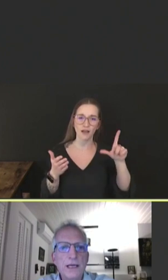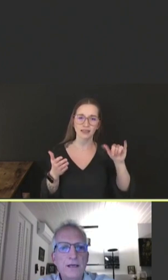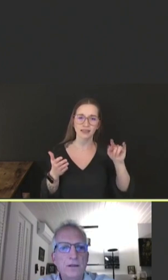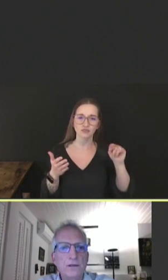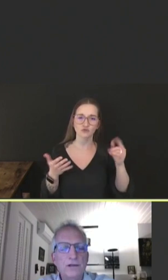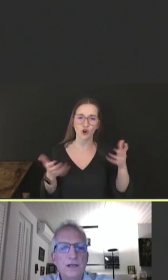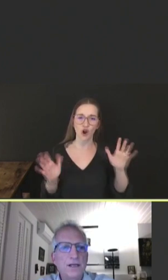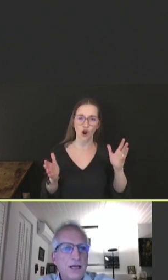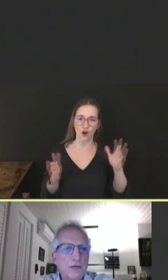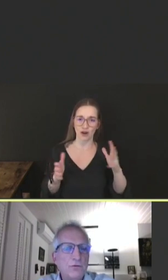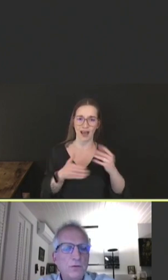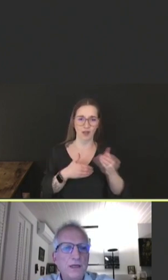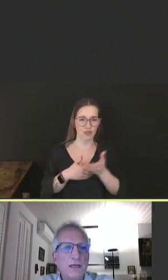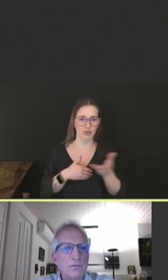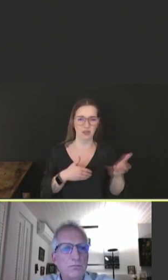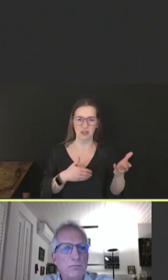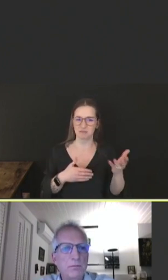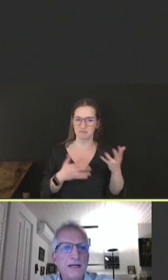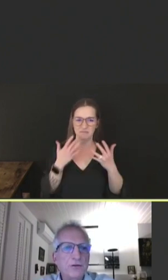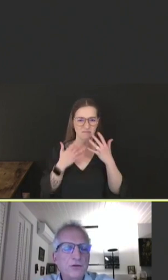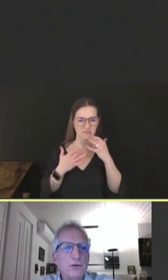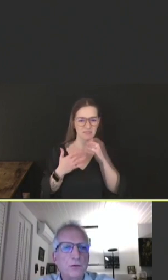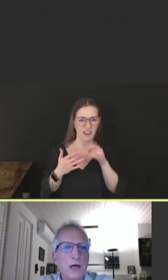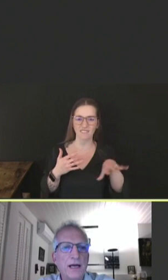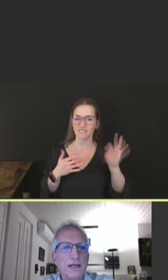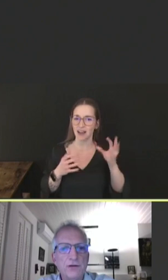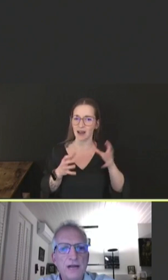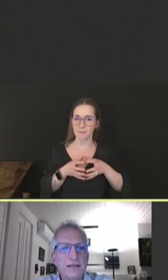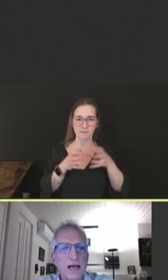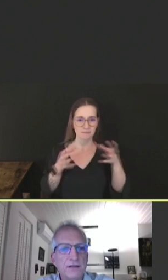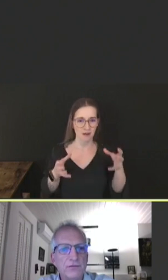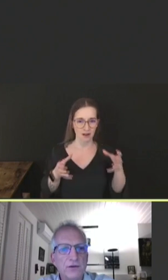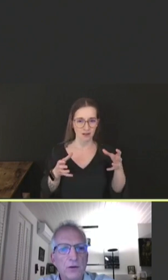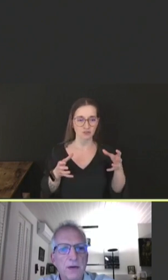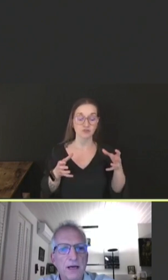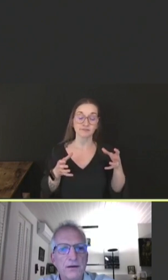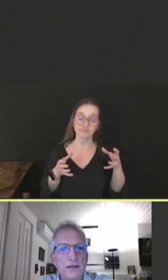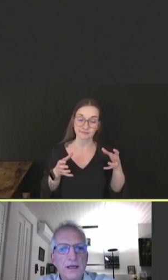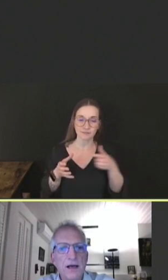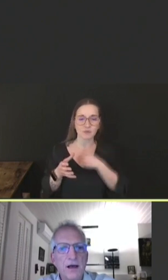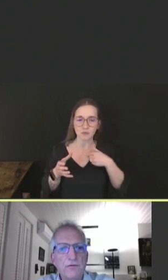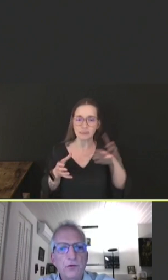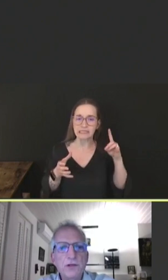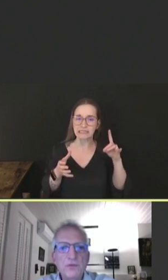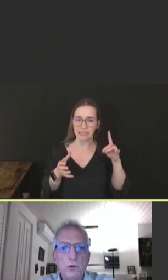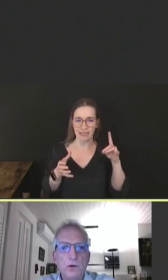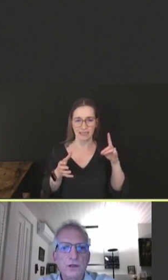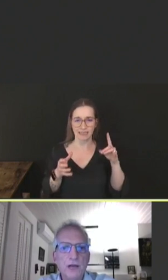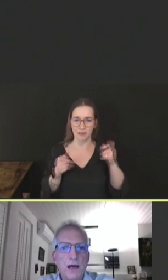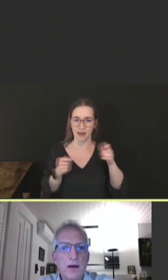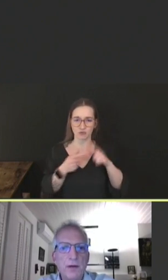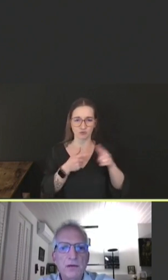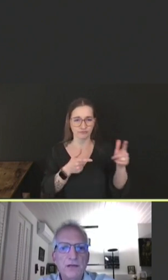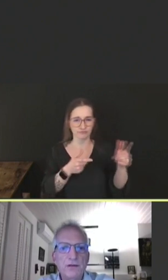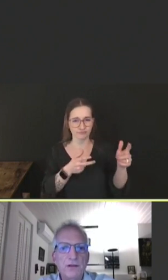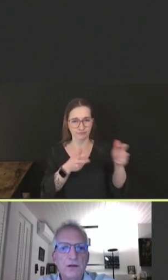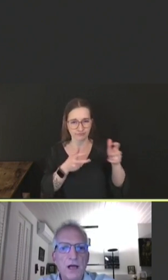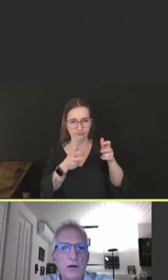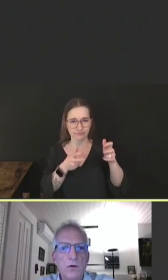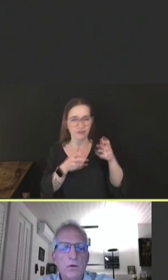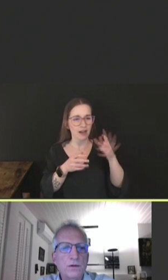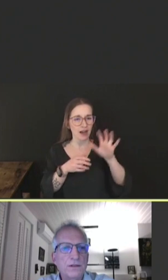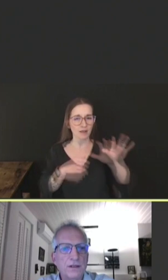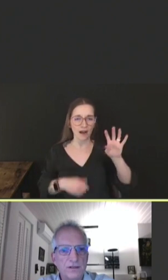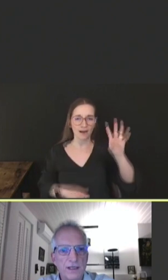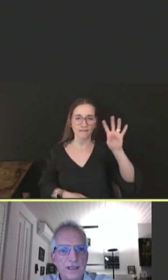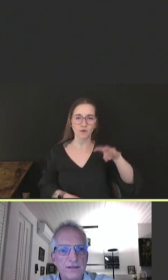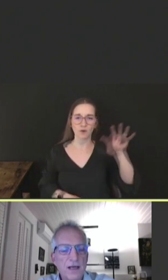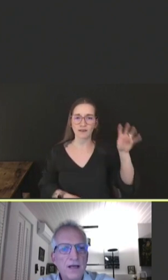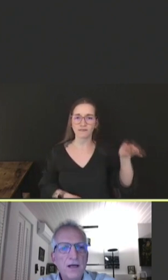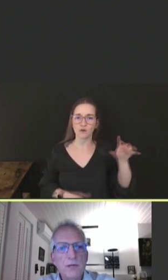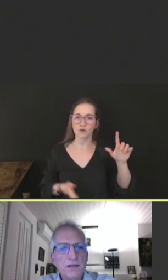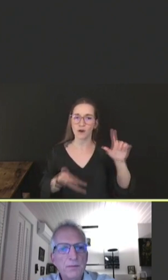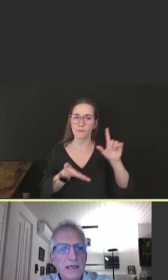yield. In the end, we managed to extract data from 44 published cohort studies, but the big